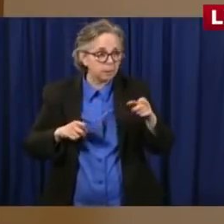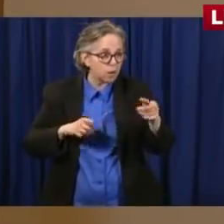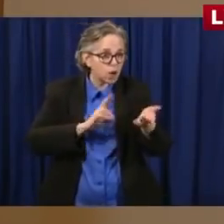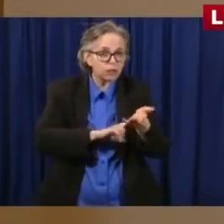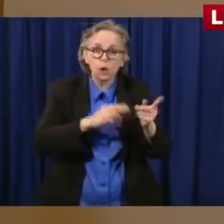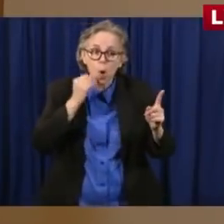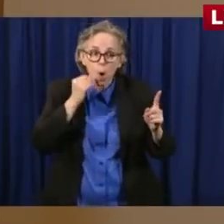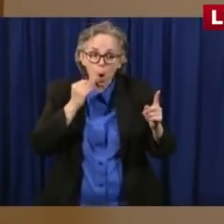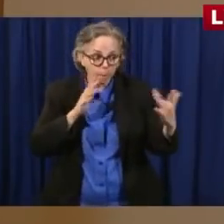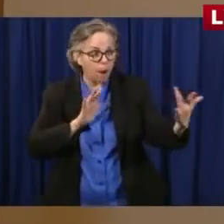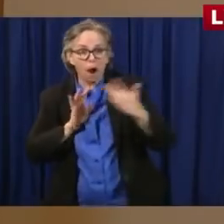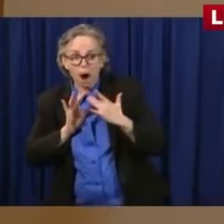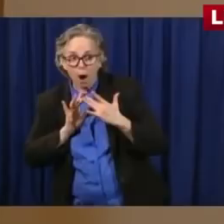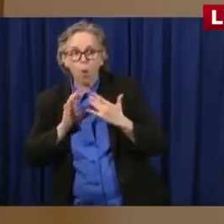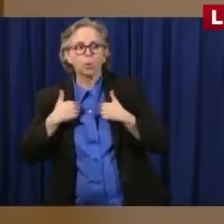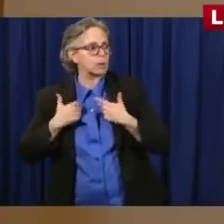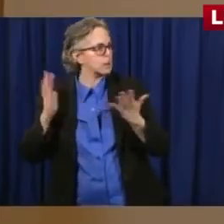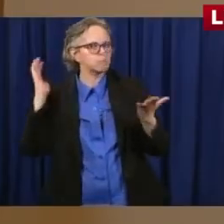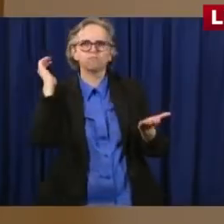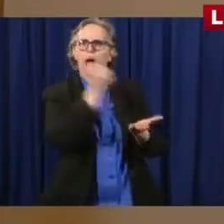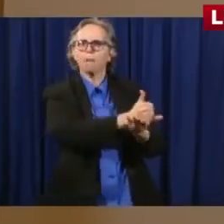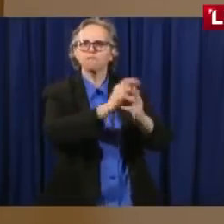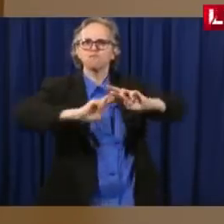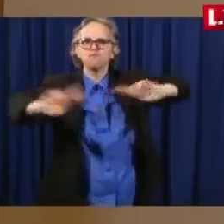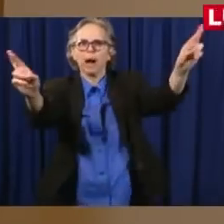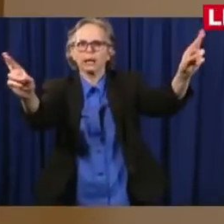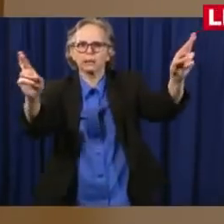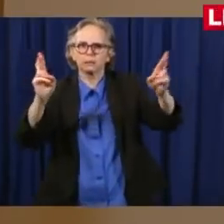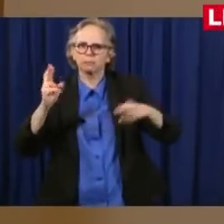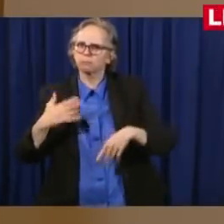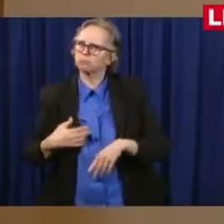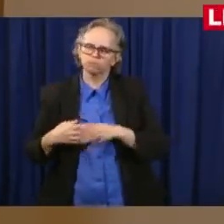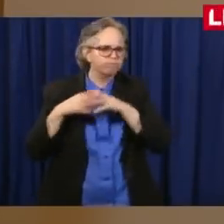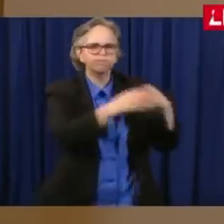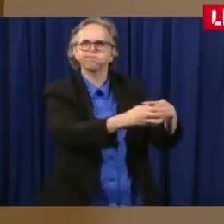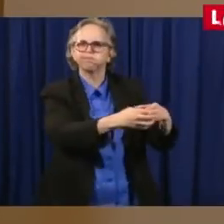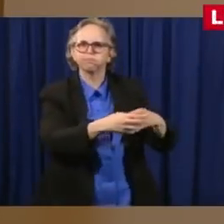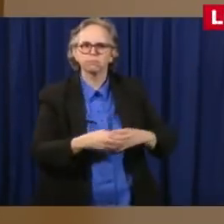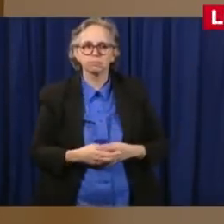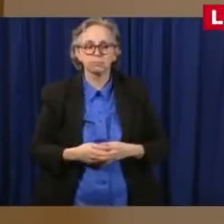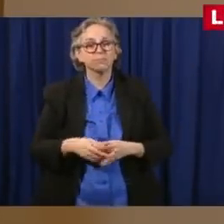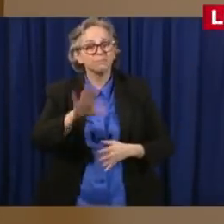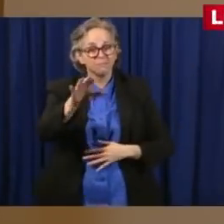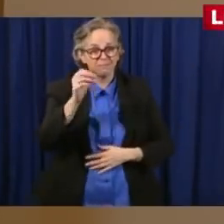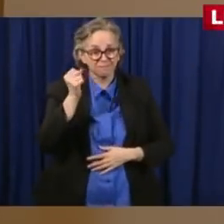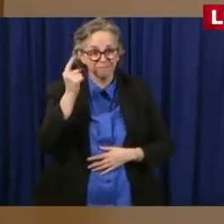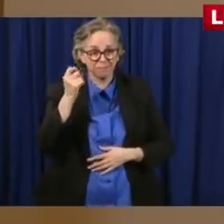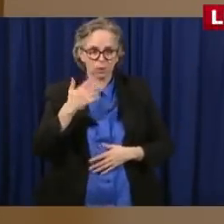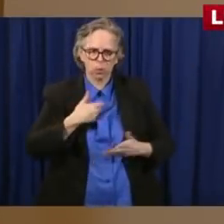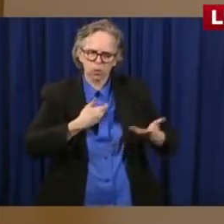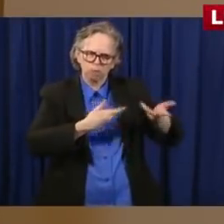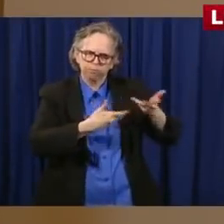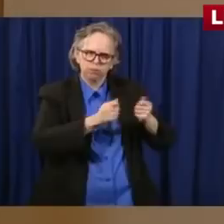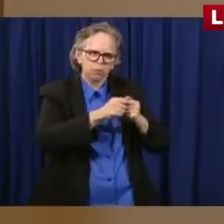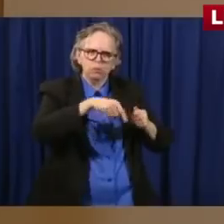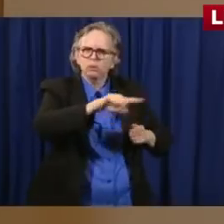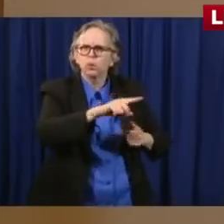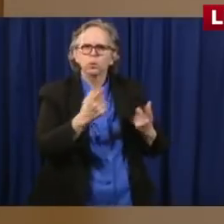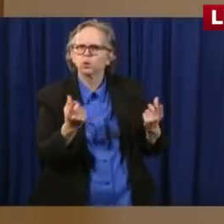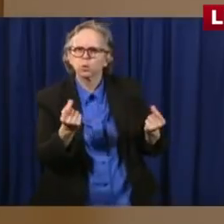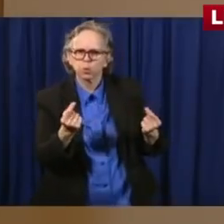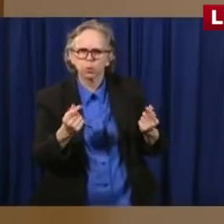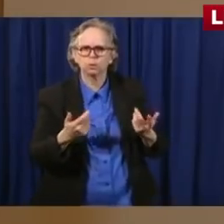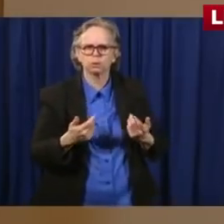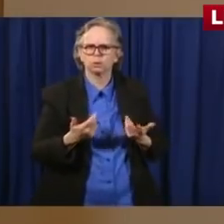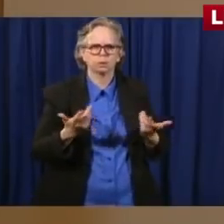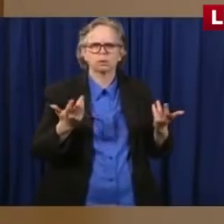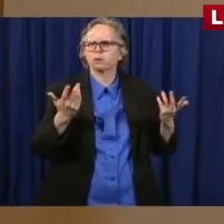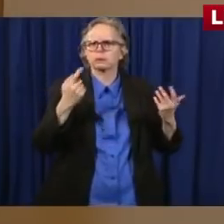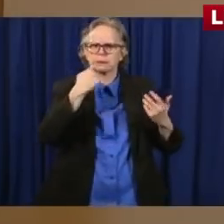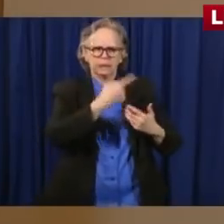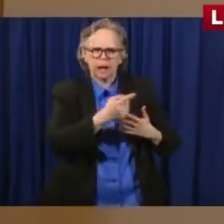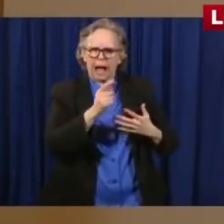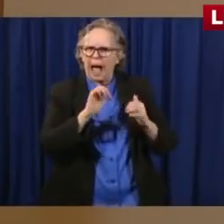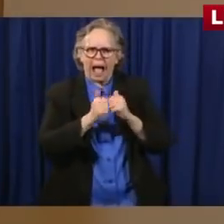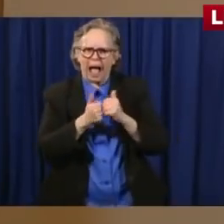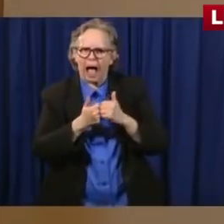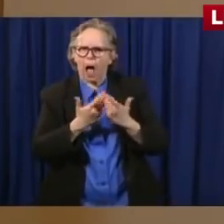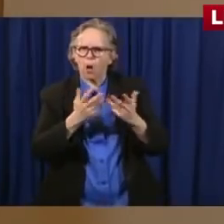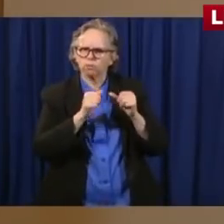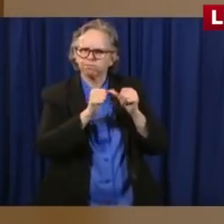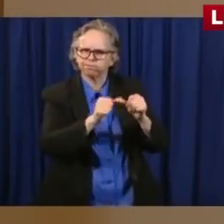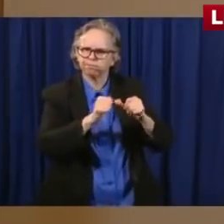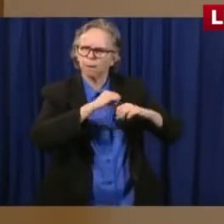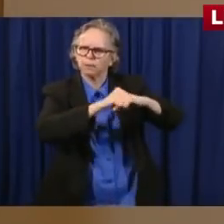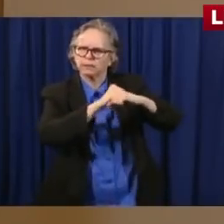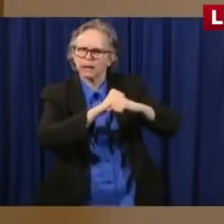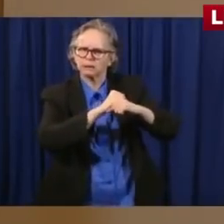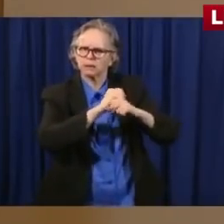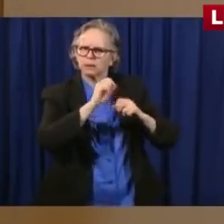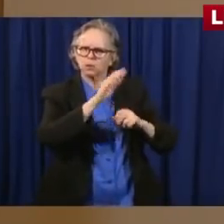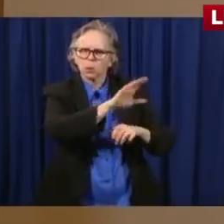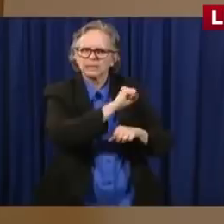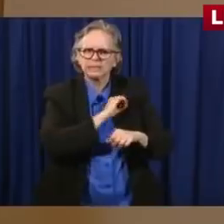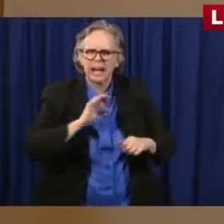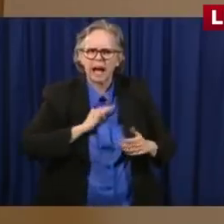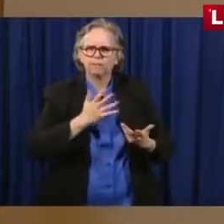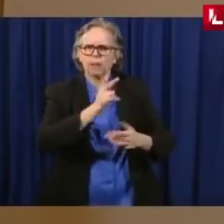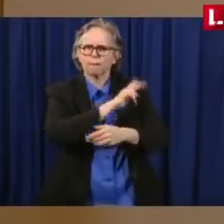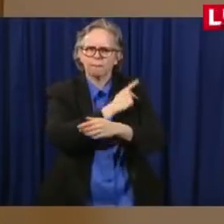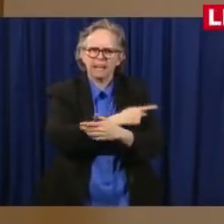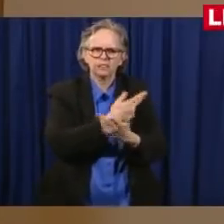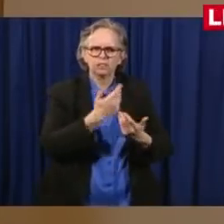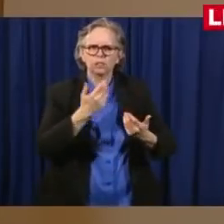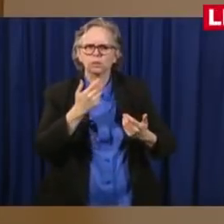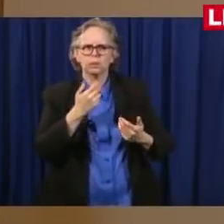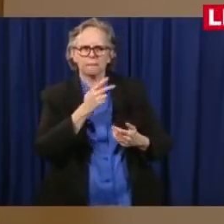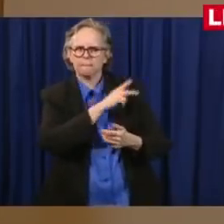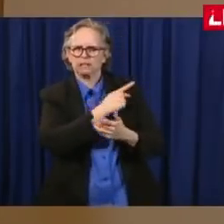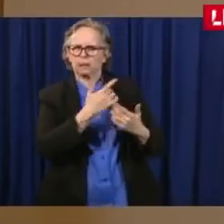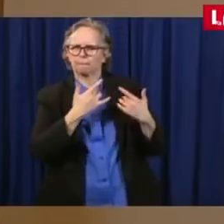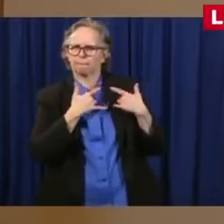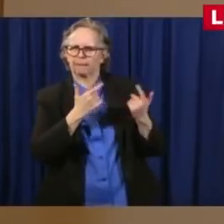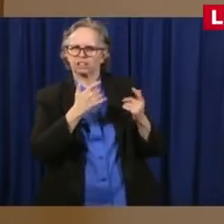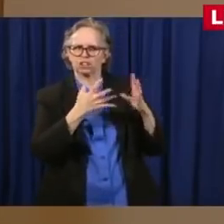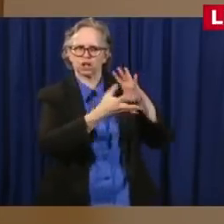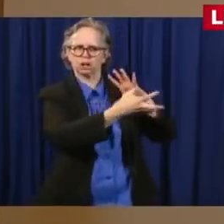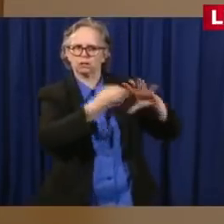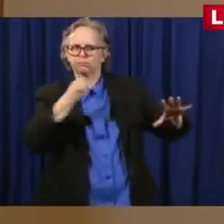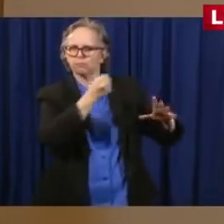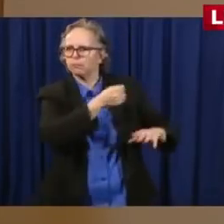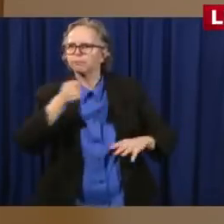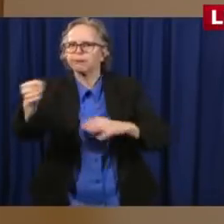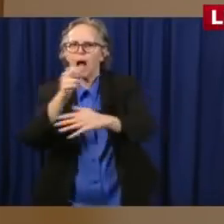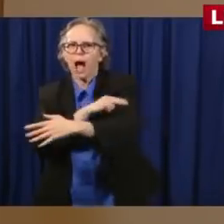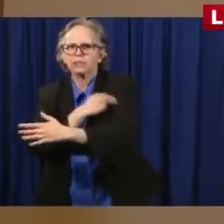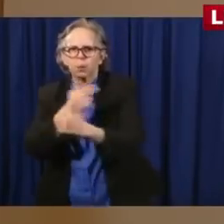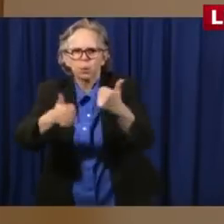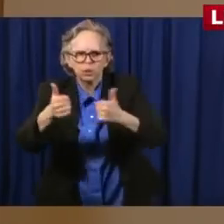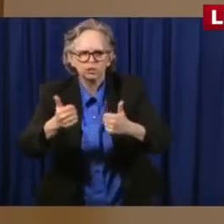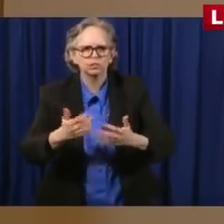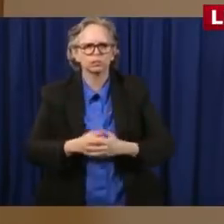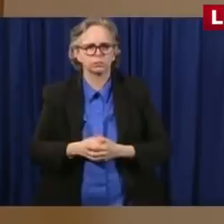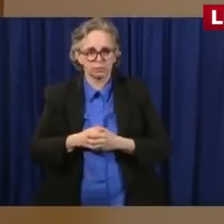WE HAVE SCARCE RESOURCES.